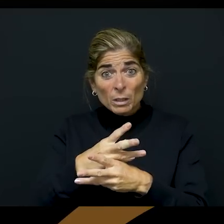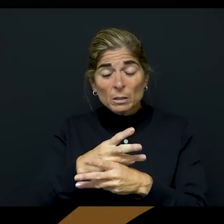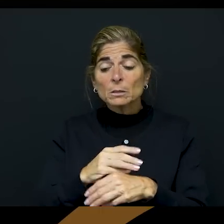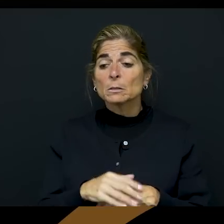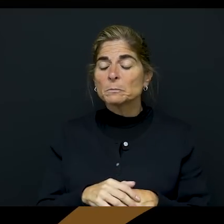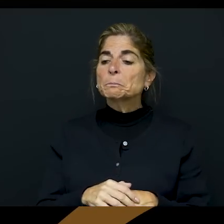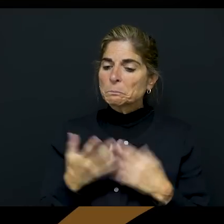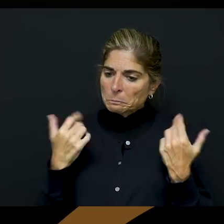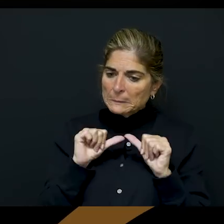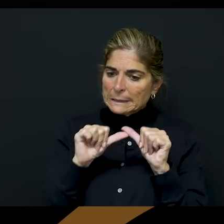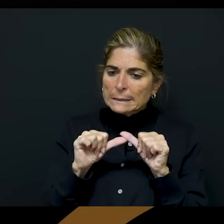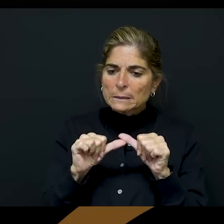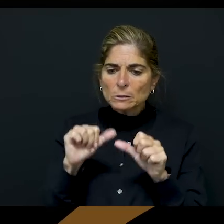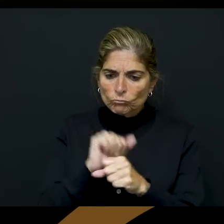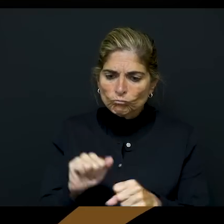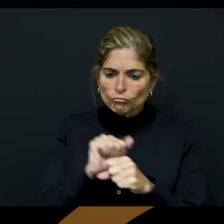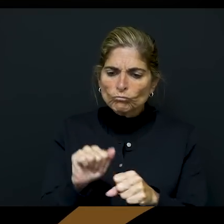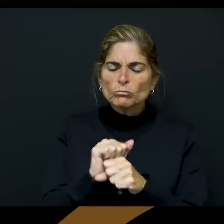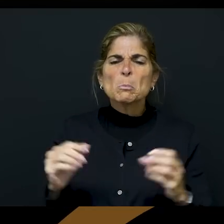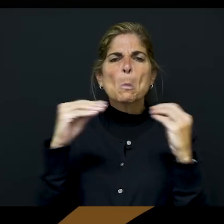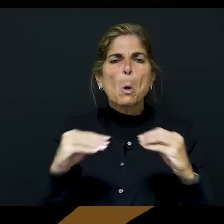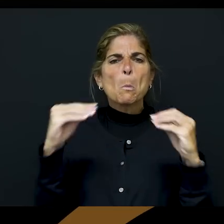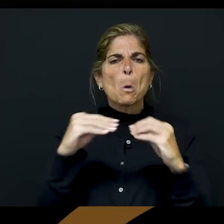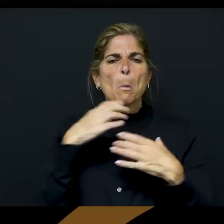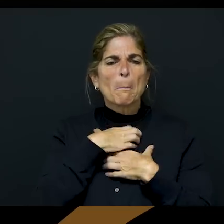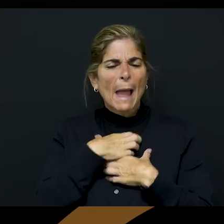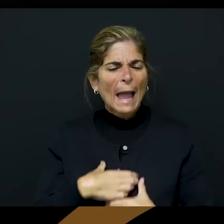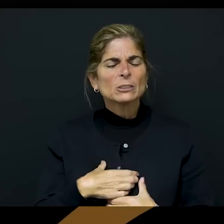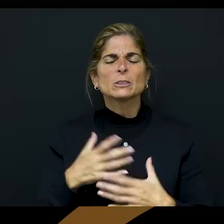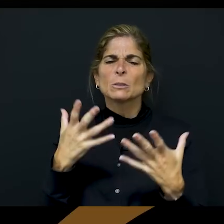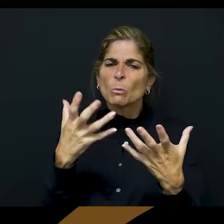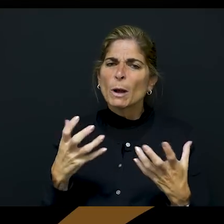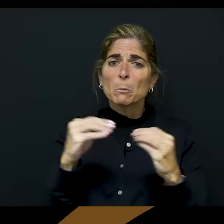As I continued my race, I became more and more passionate, running faster than I ever had before.